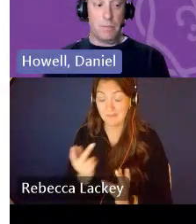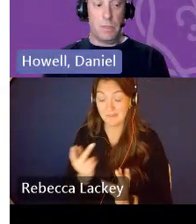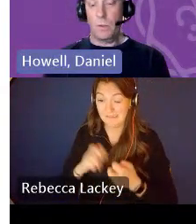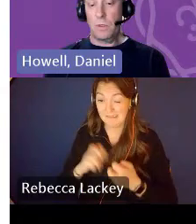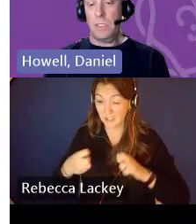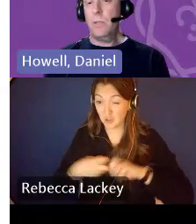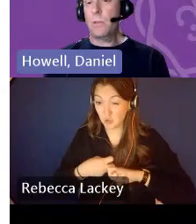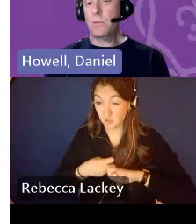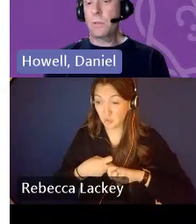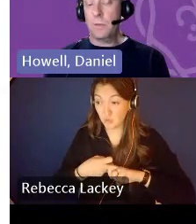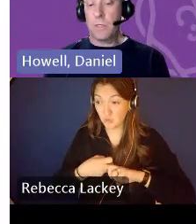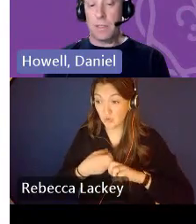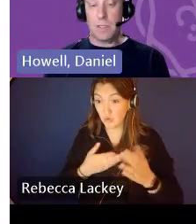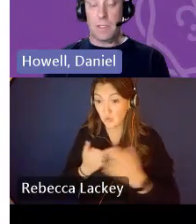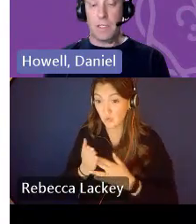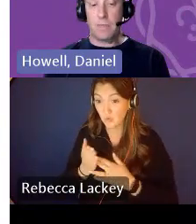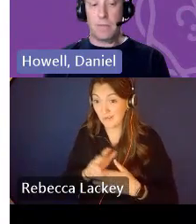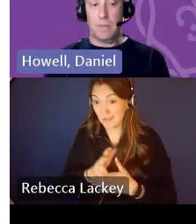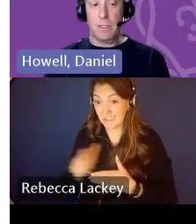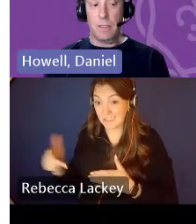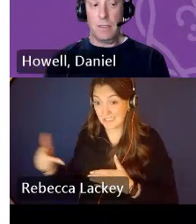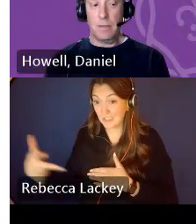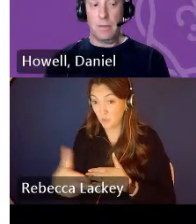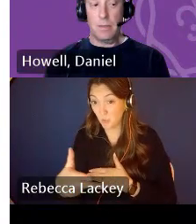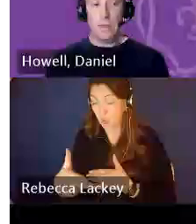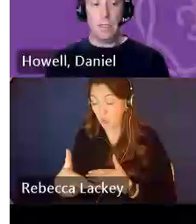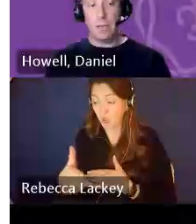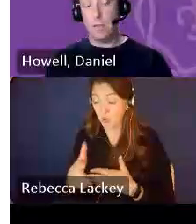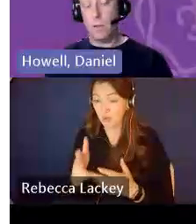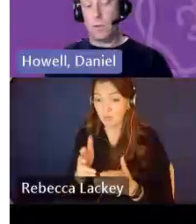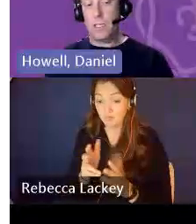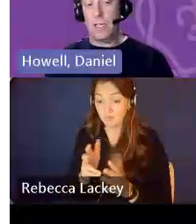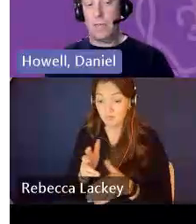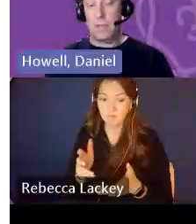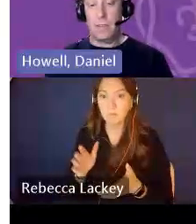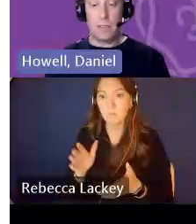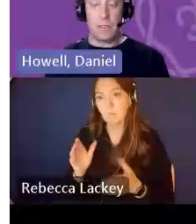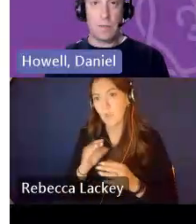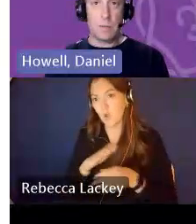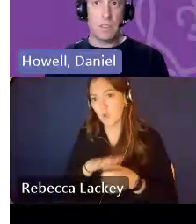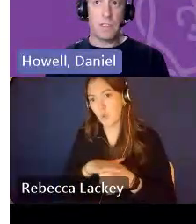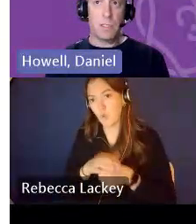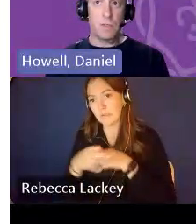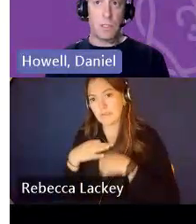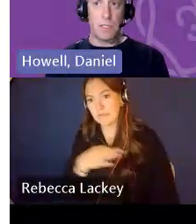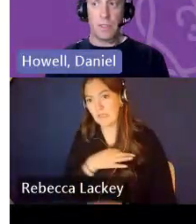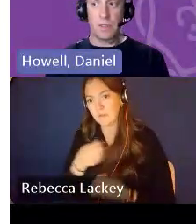uh through the detour route. We obviously have local staff in the our specific districts that